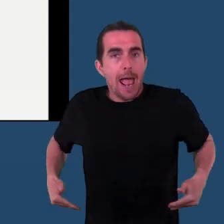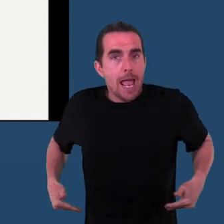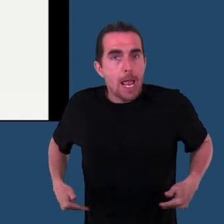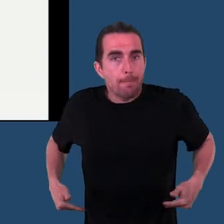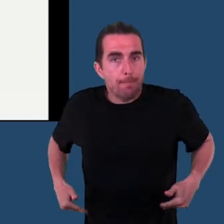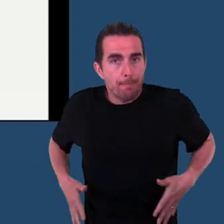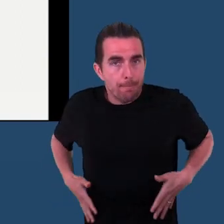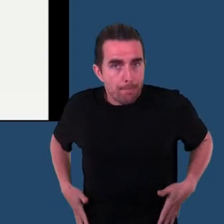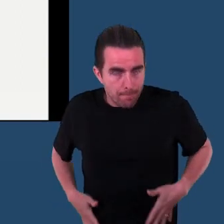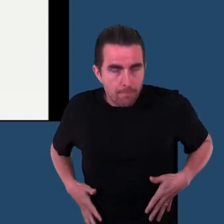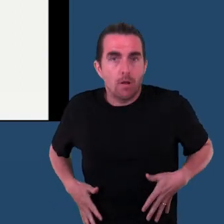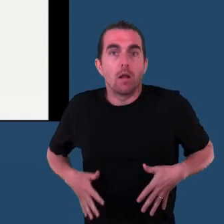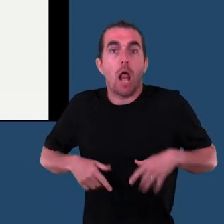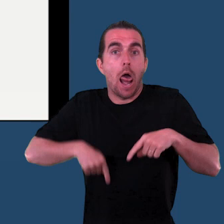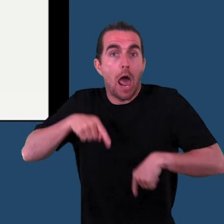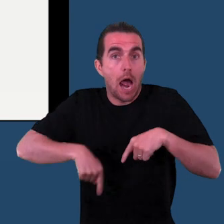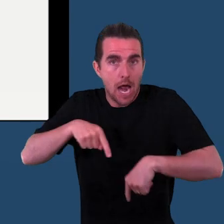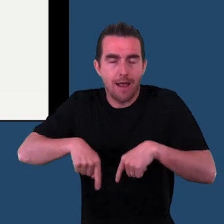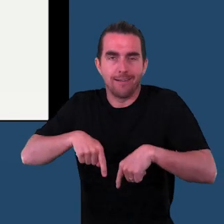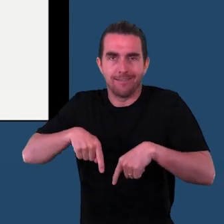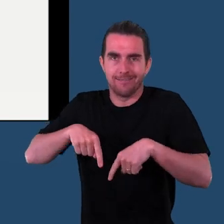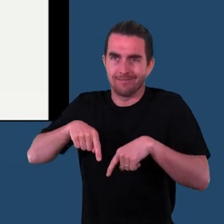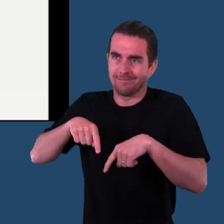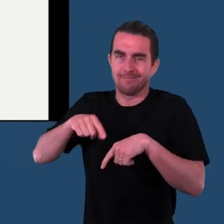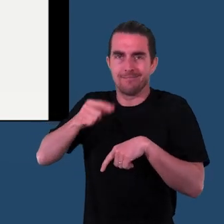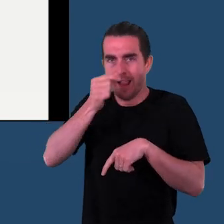and the leg bones that allow them to do that.